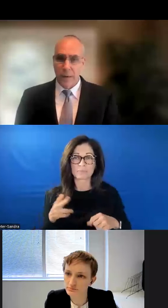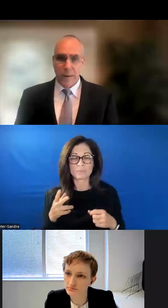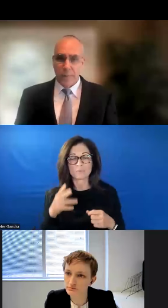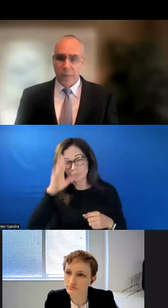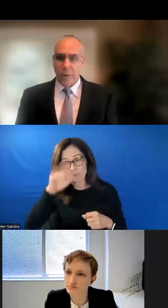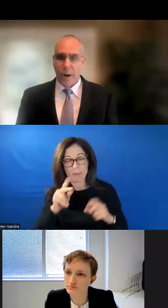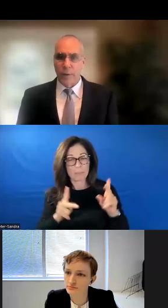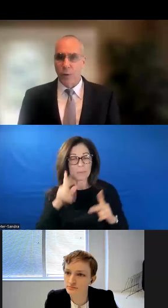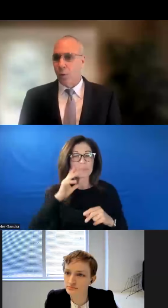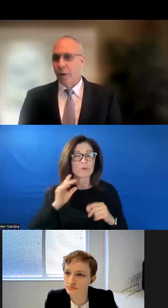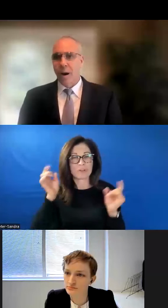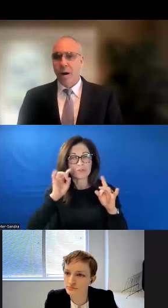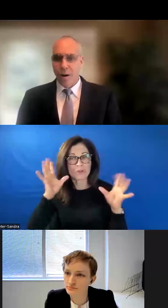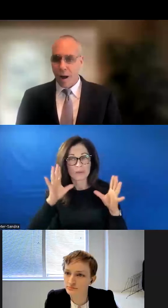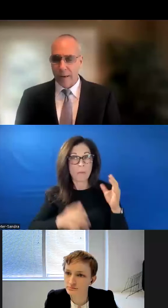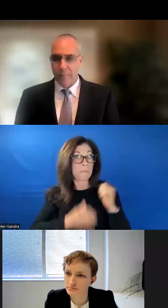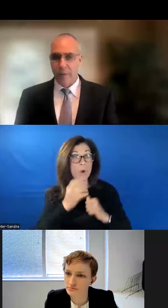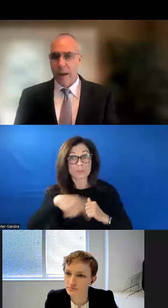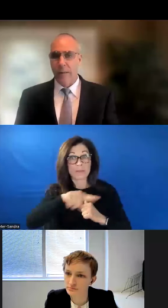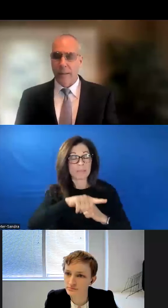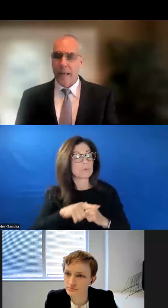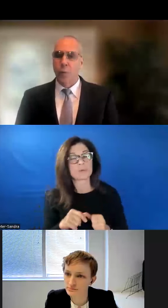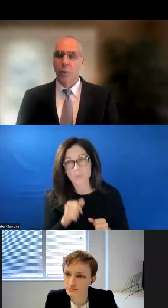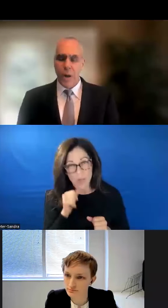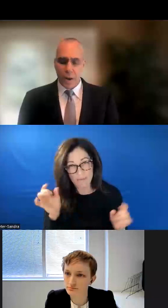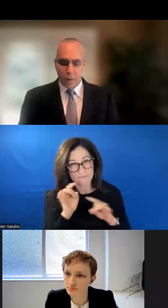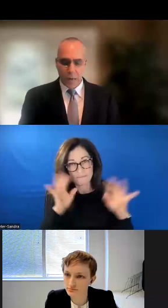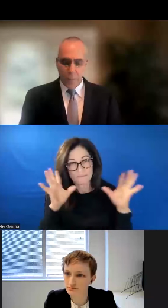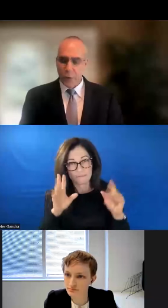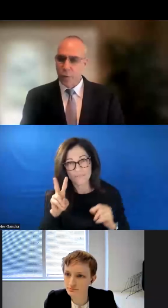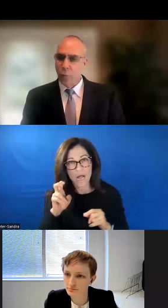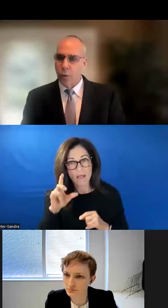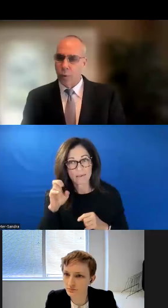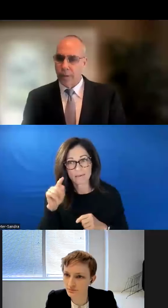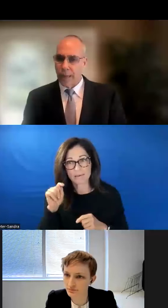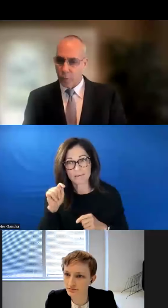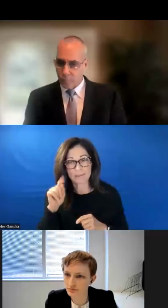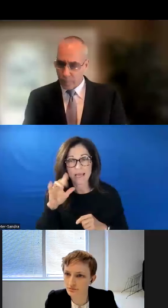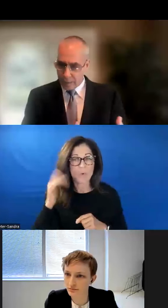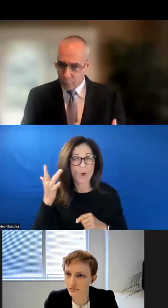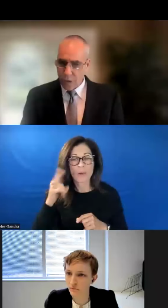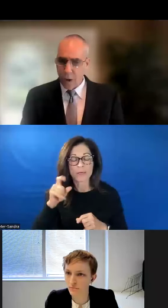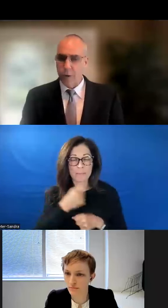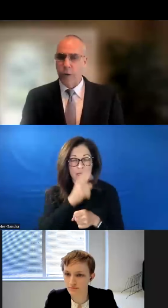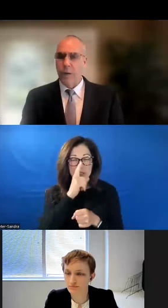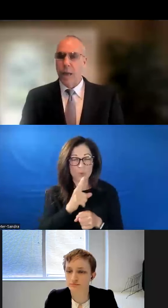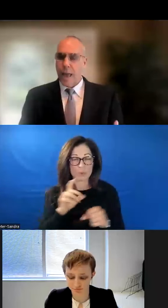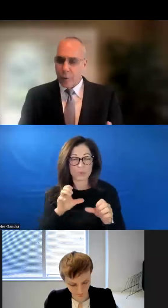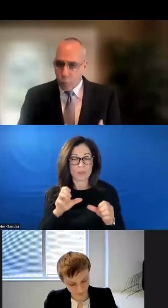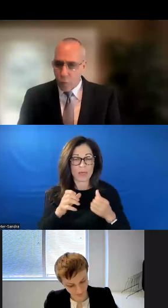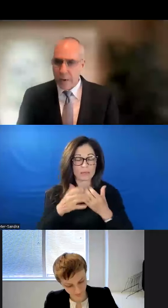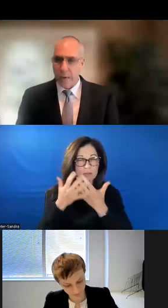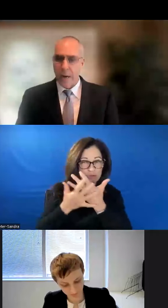THE GREATEST MAJORITY ARE NOT VIOLENT AND THAT IS WHERE WE NEED TO MAKE SURE THAT IS WHERE WE ARE DOING THE TRIAGING AND TRAINING.